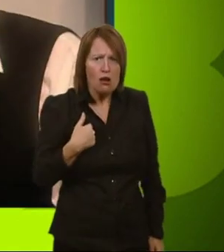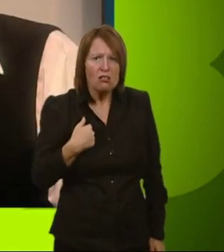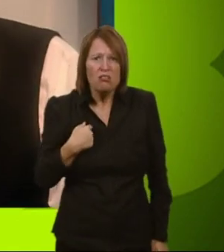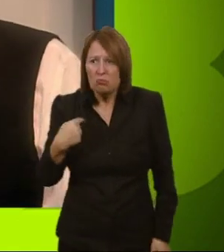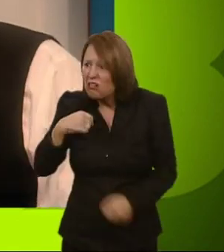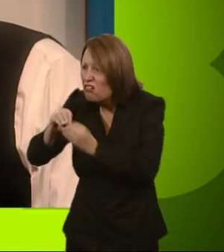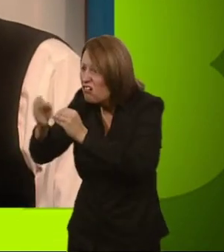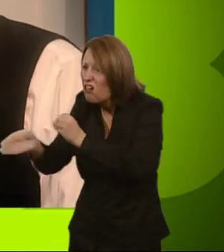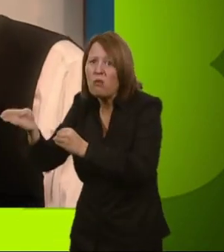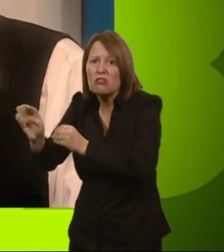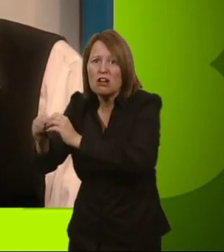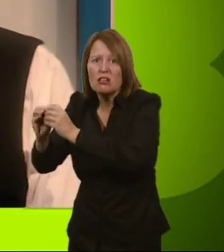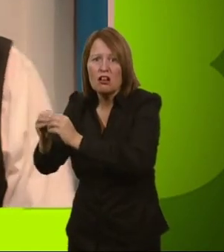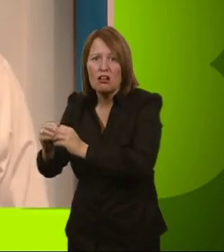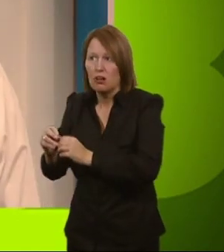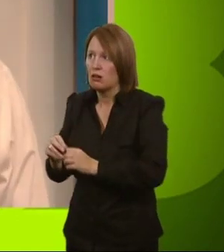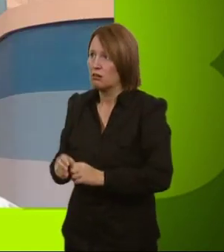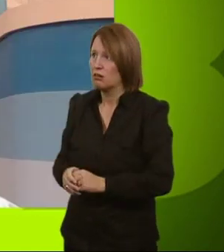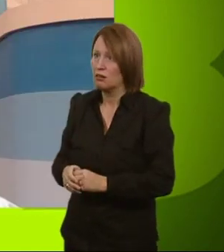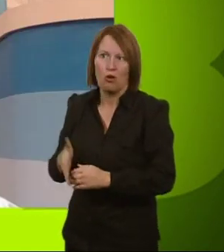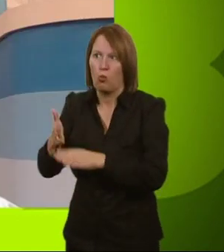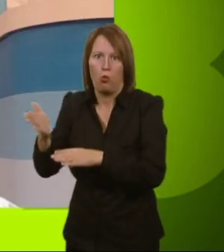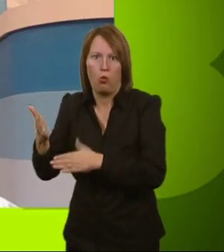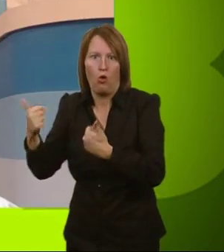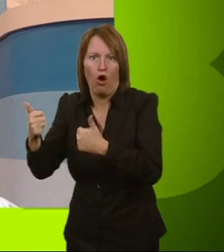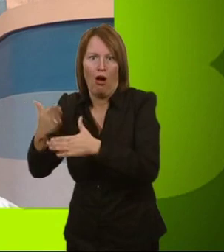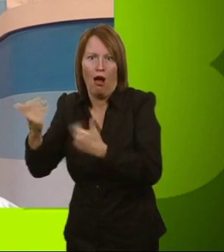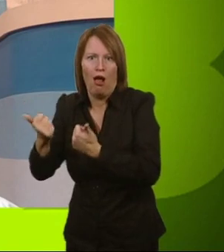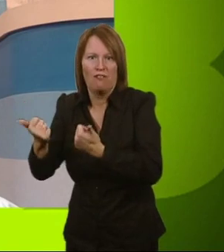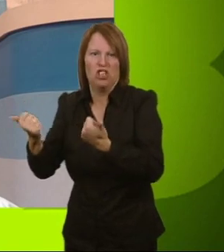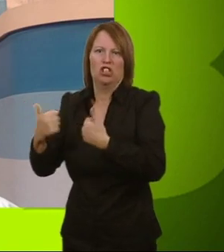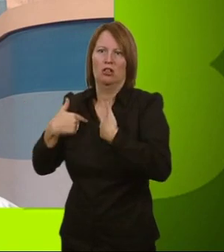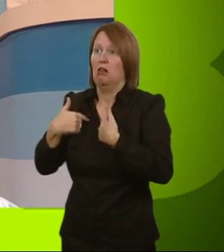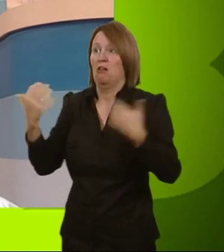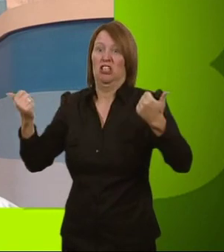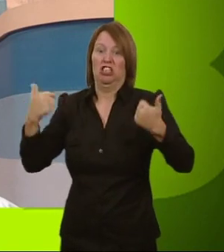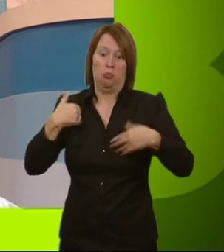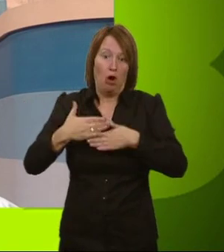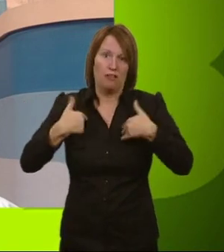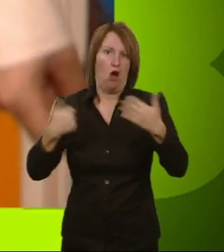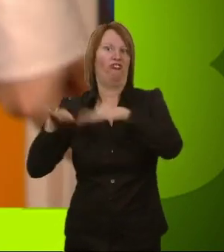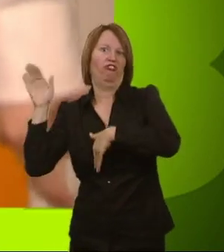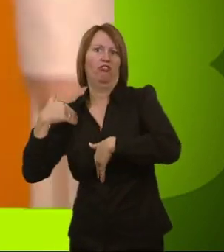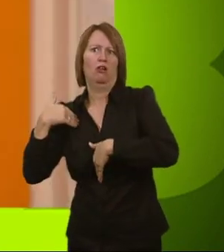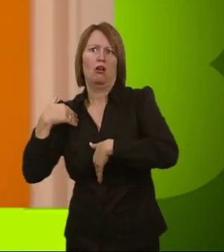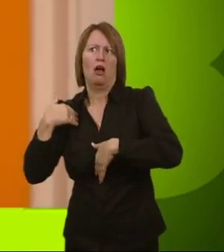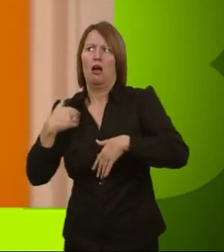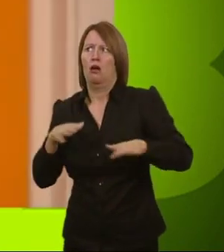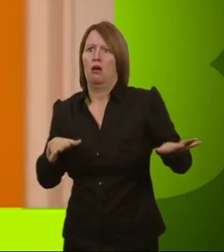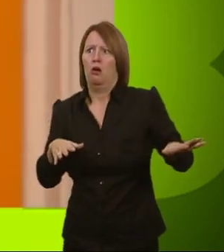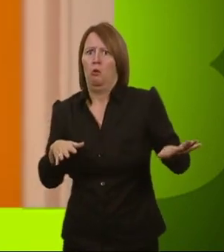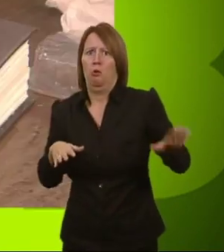fix the washing machine that's working perfectly now I'm done so I'm off uh-oh